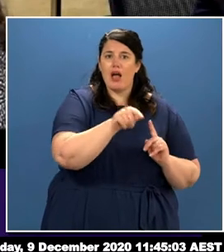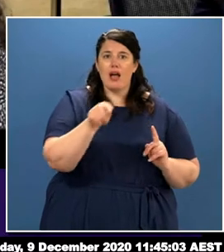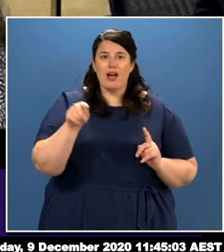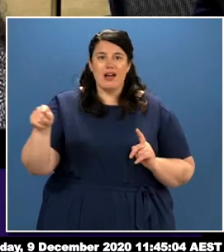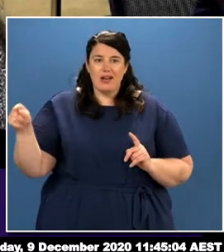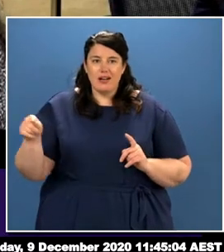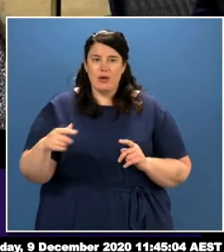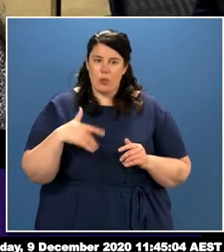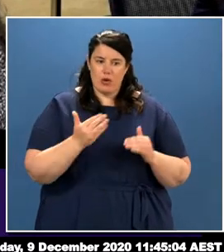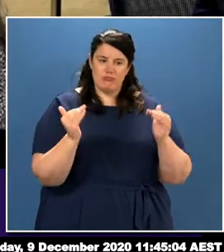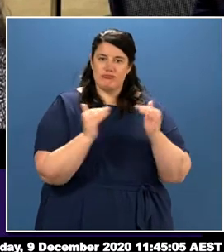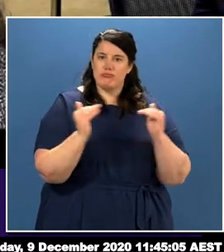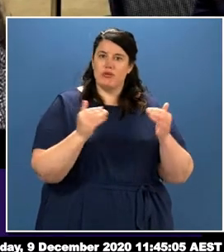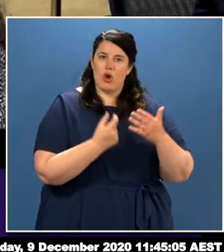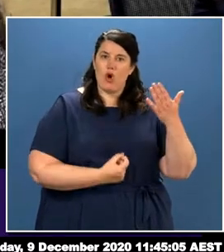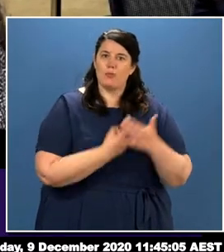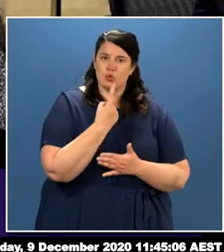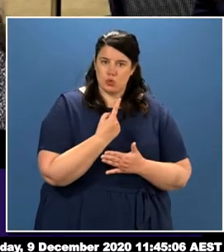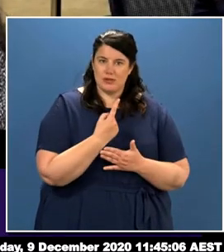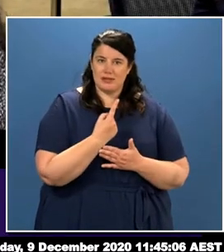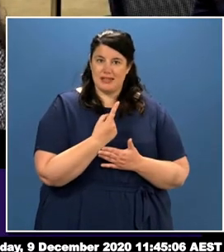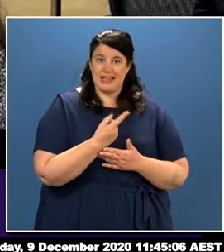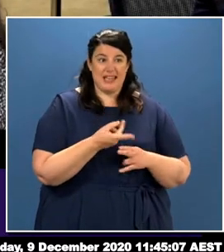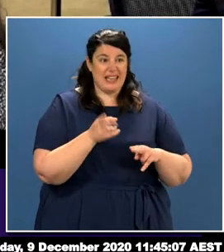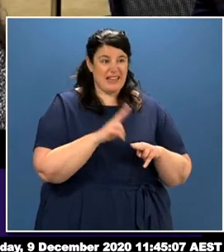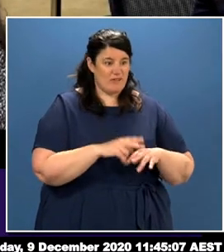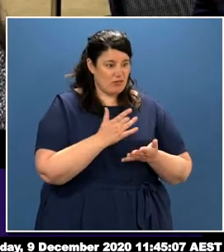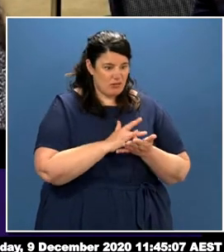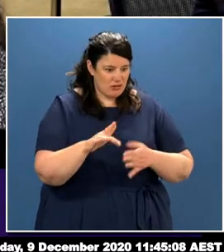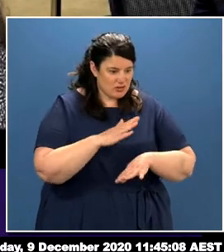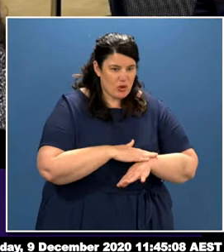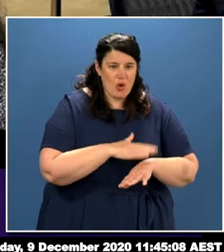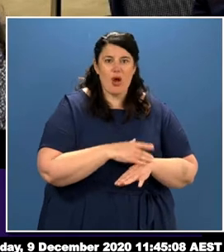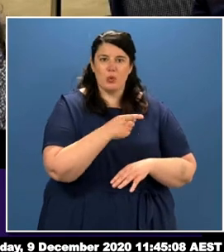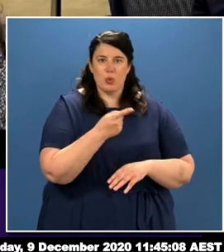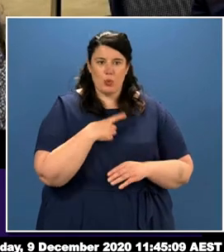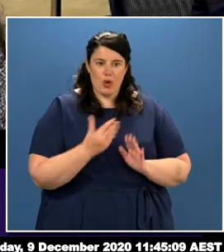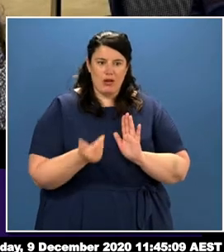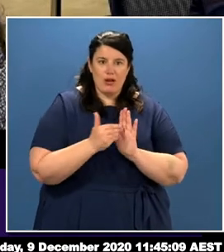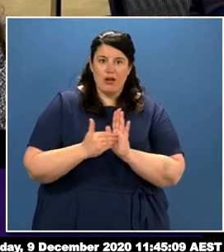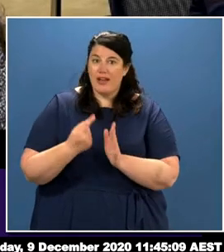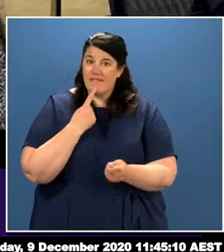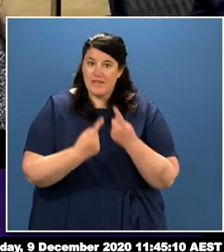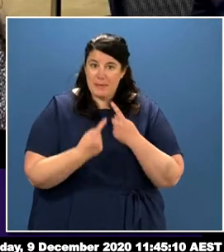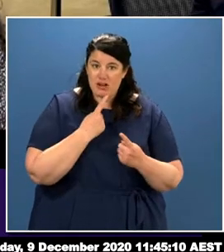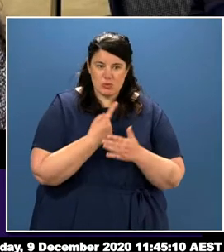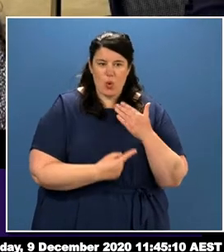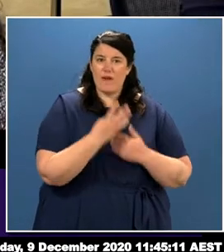give you that opportunity to say what you might not have been able to say in the 45 minutes provided?